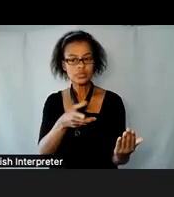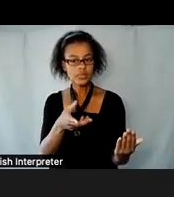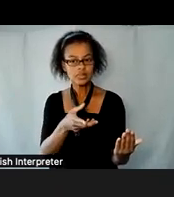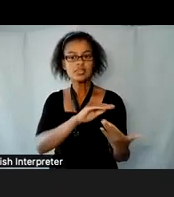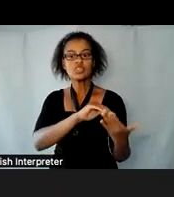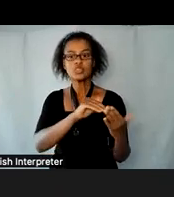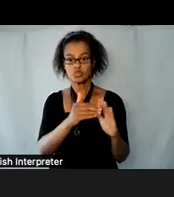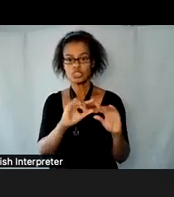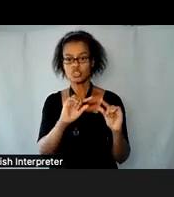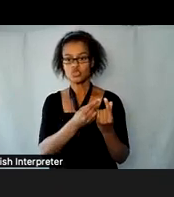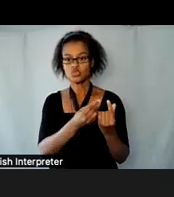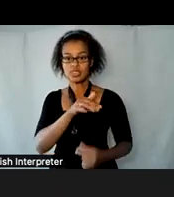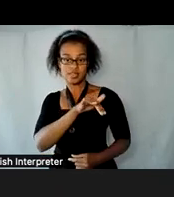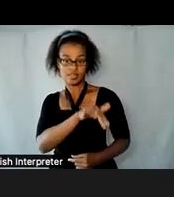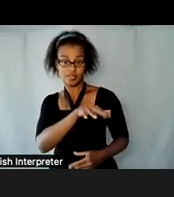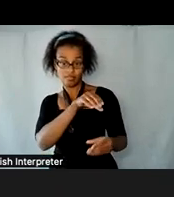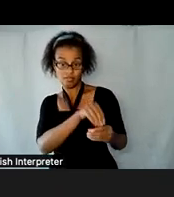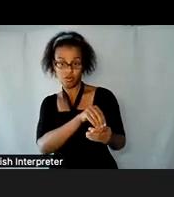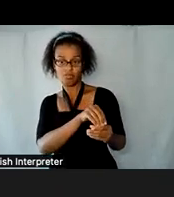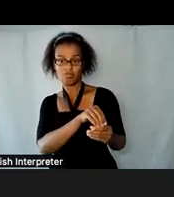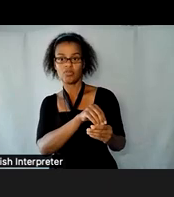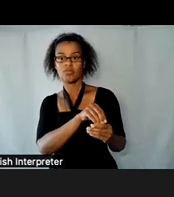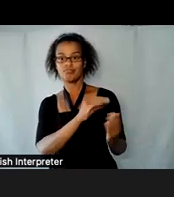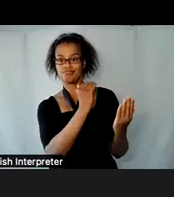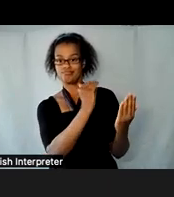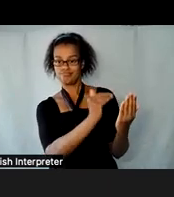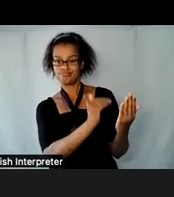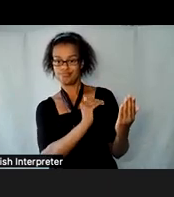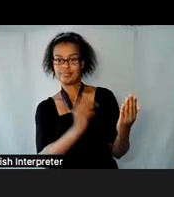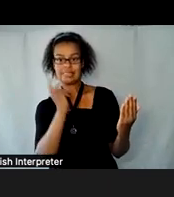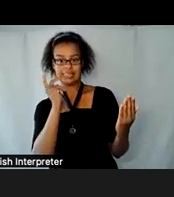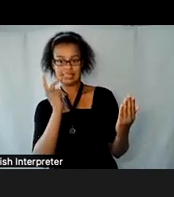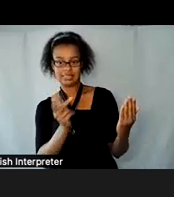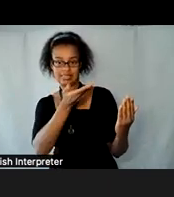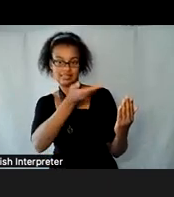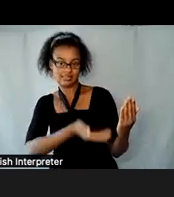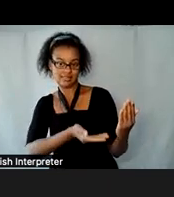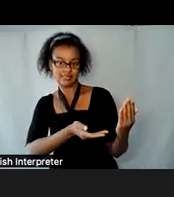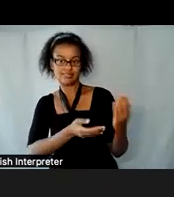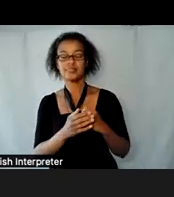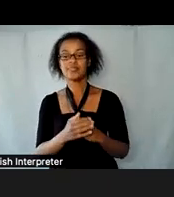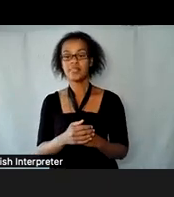And for certain parks with say that, you know, you're asked to please work with the local